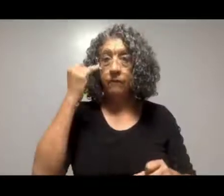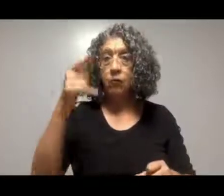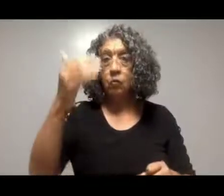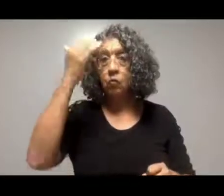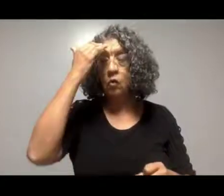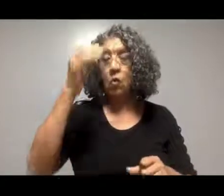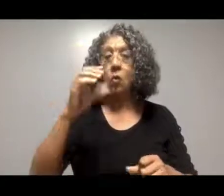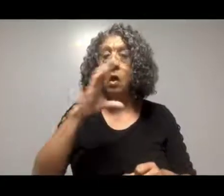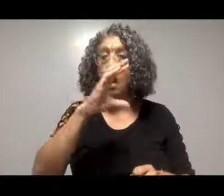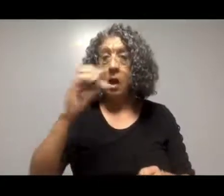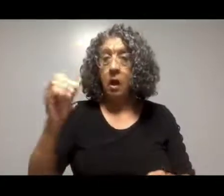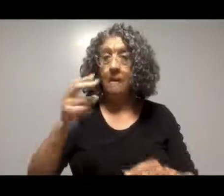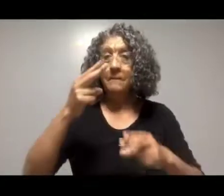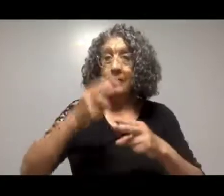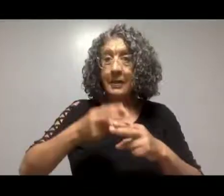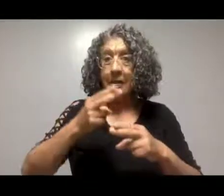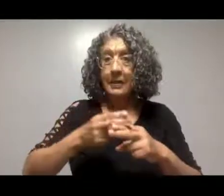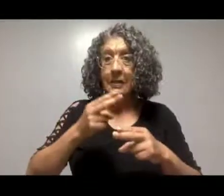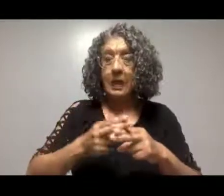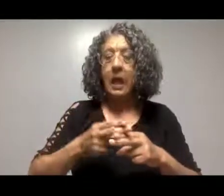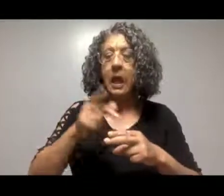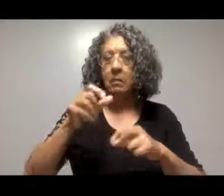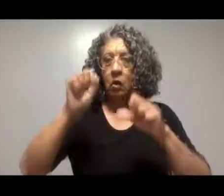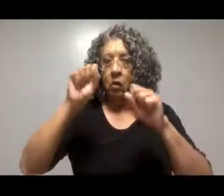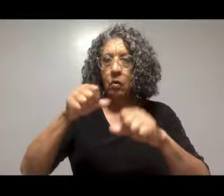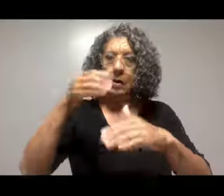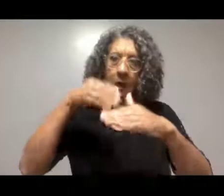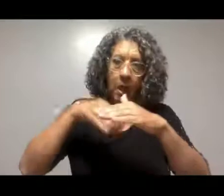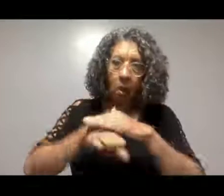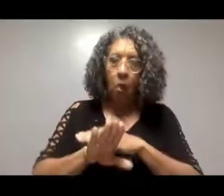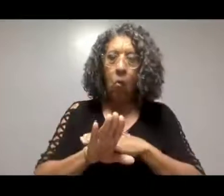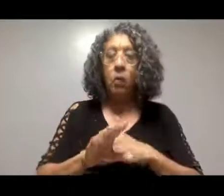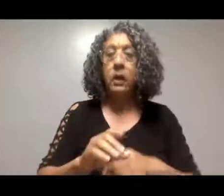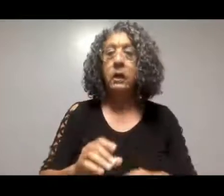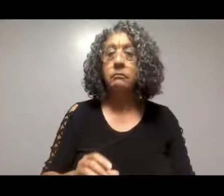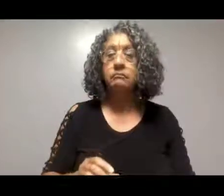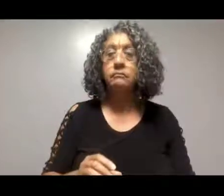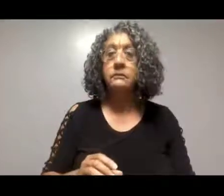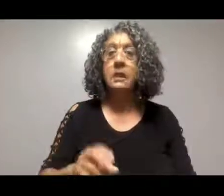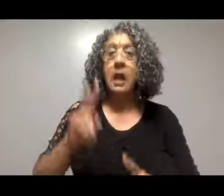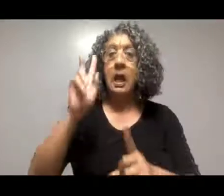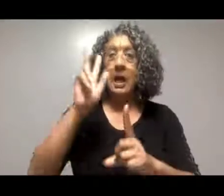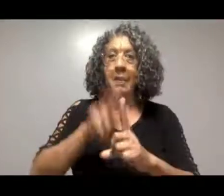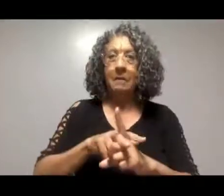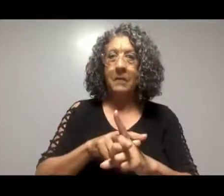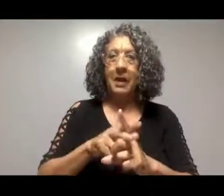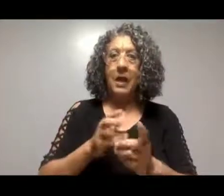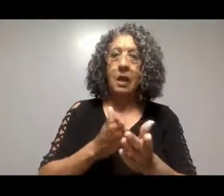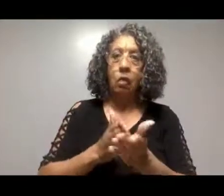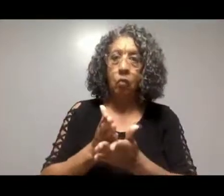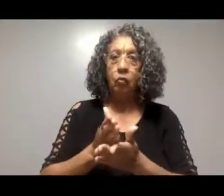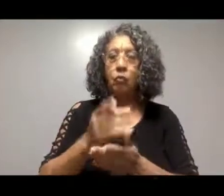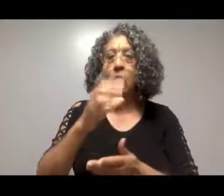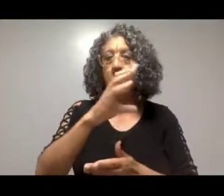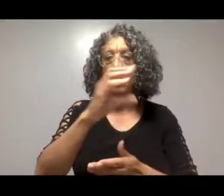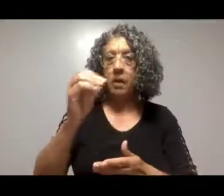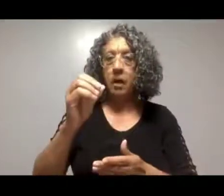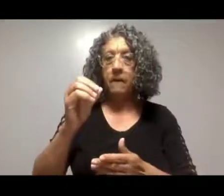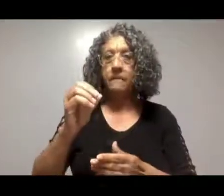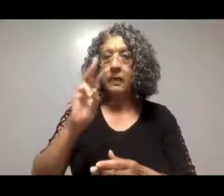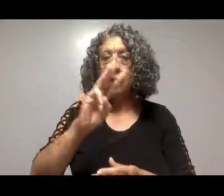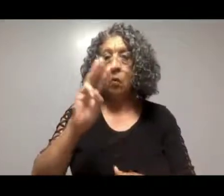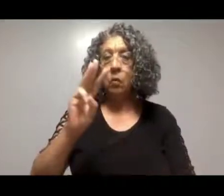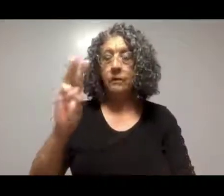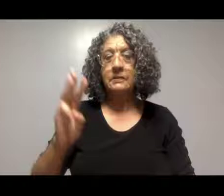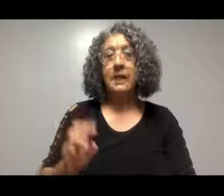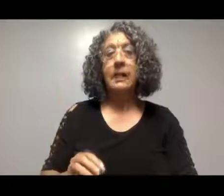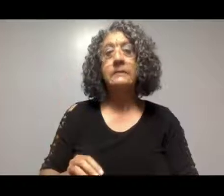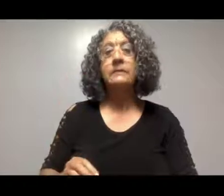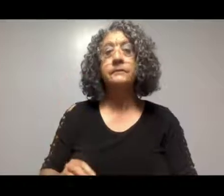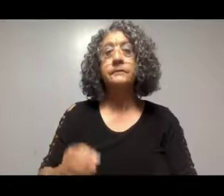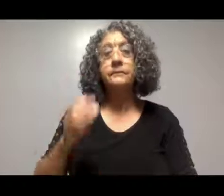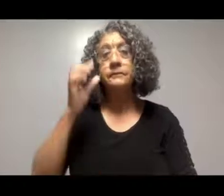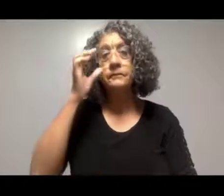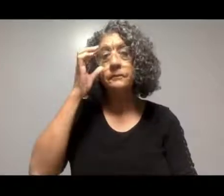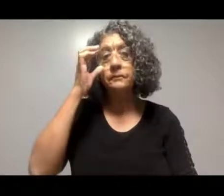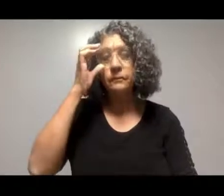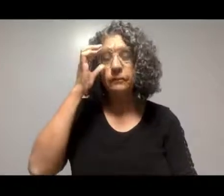If you know the company's name you can apply on their website.